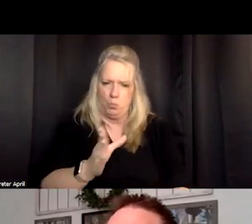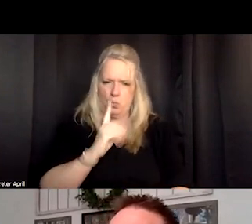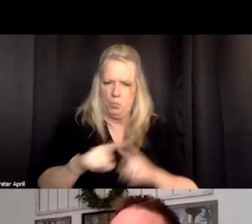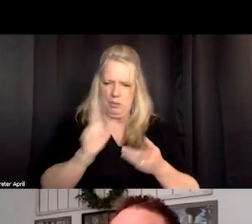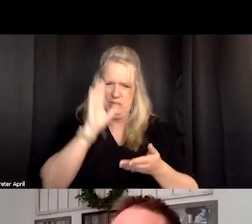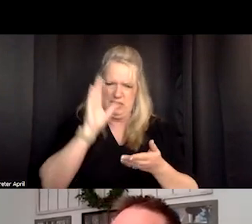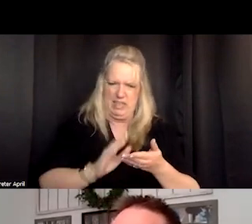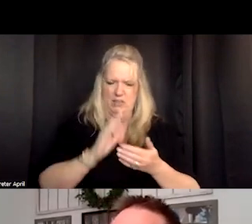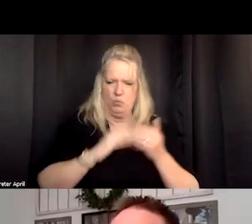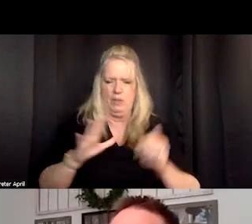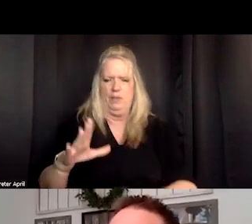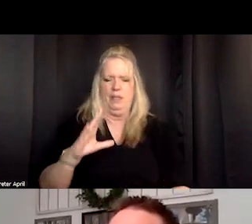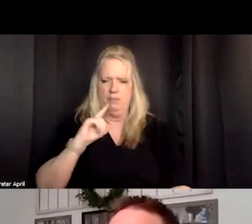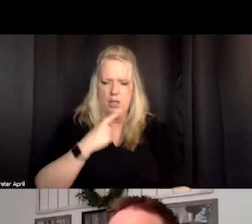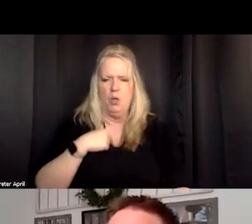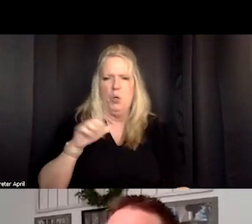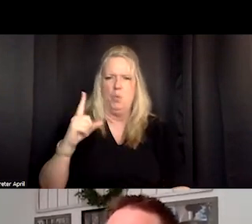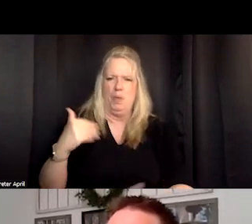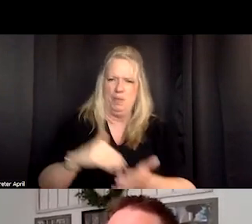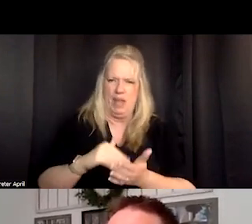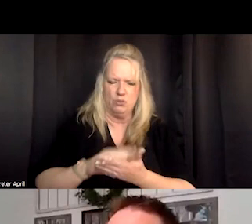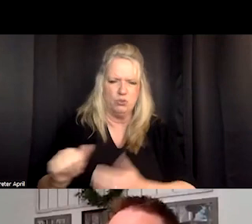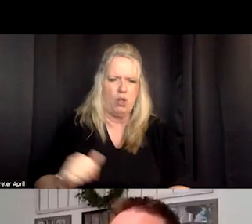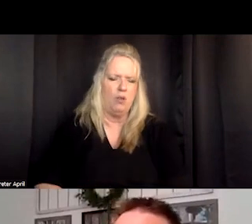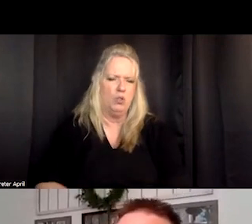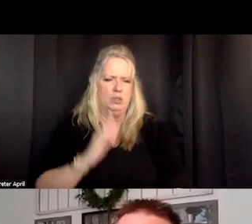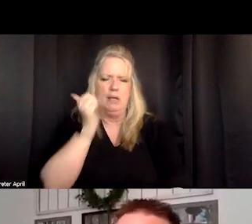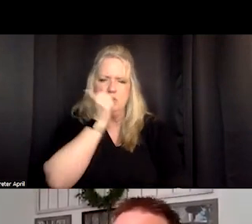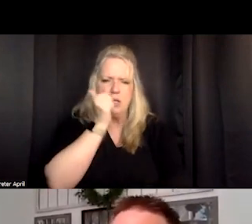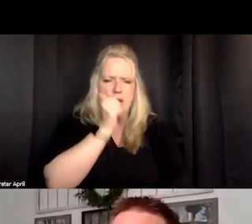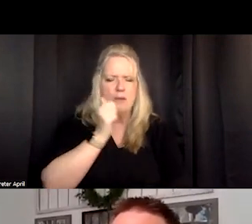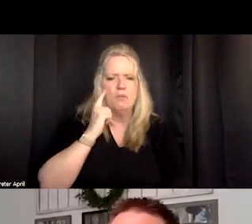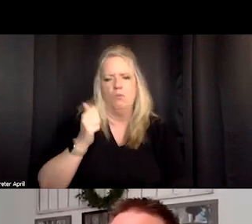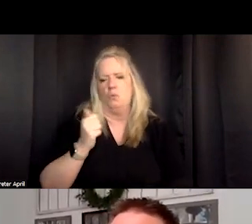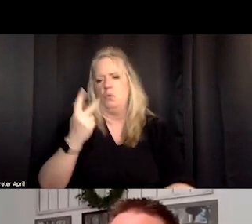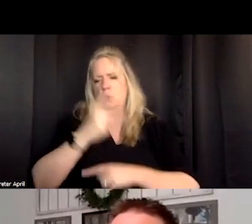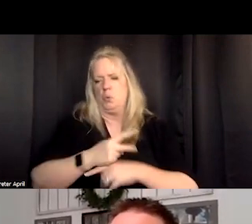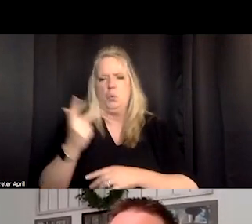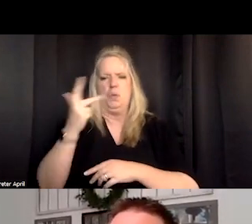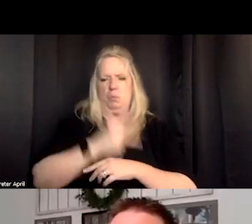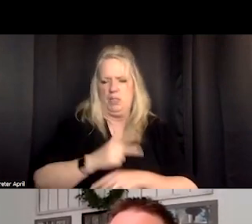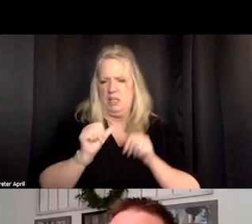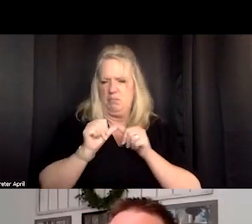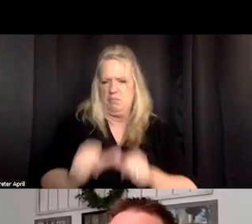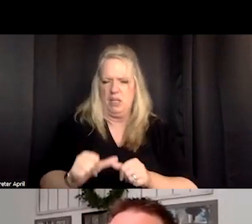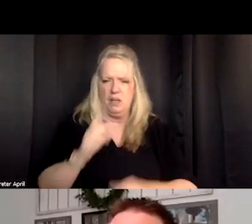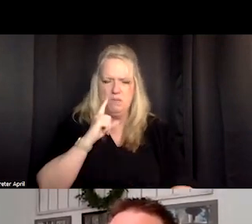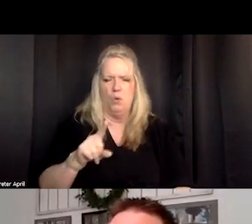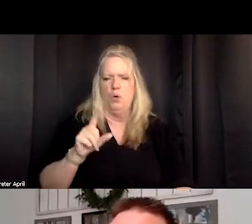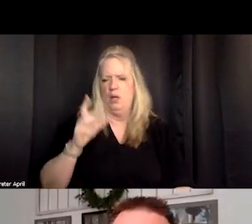ACUTE IN PATIENT. $1,000 PER DAY FOR TWO, THREE, DAY, LENGTHY STAY, ACUTE, CRISIS BEDS. CHAIRS,